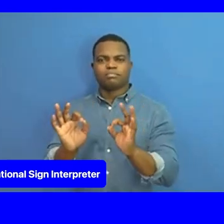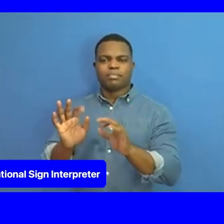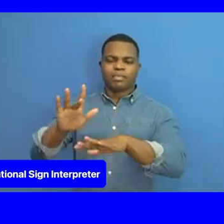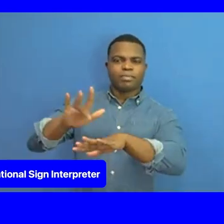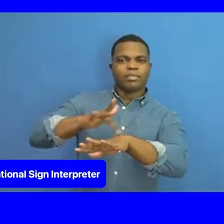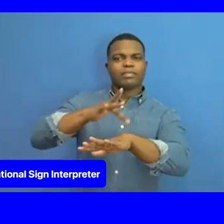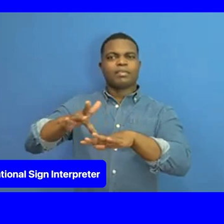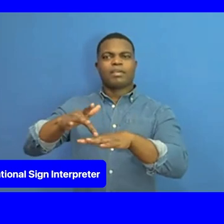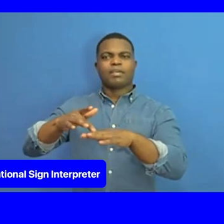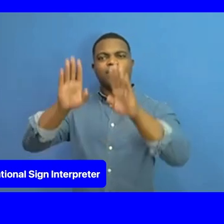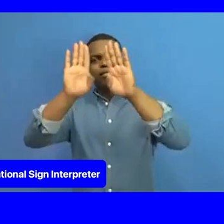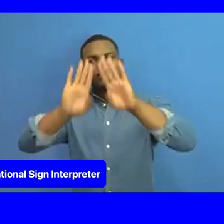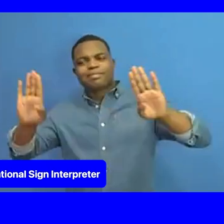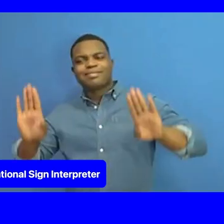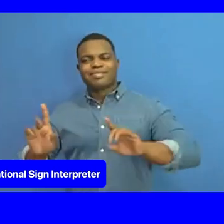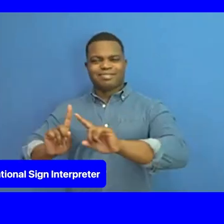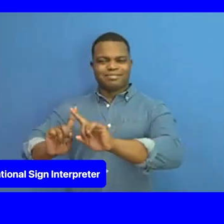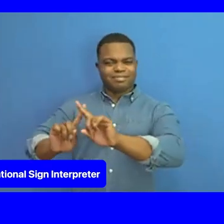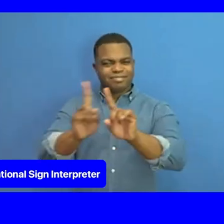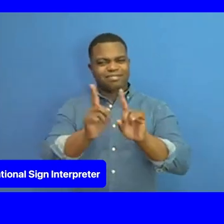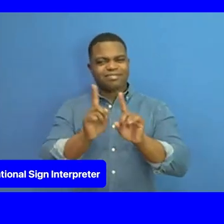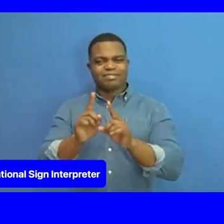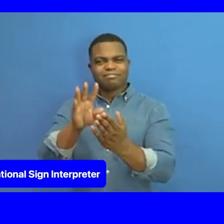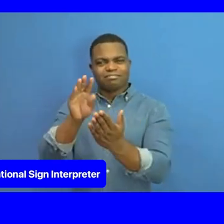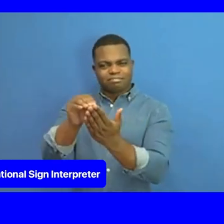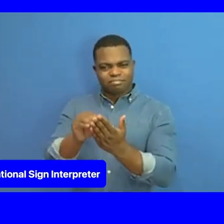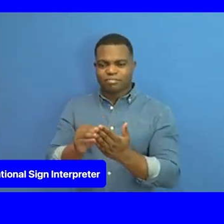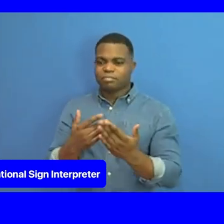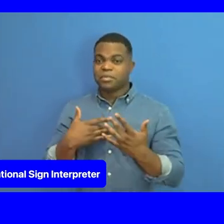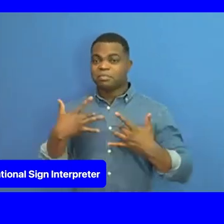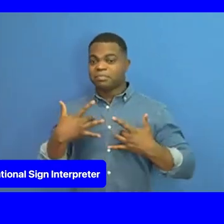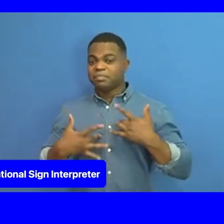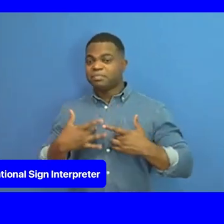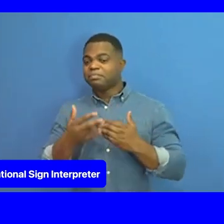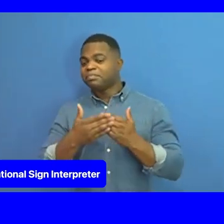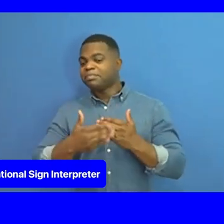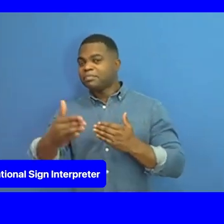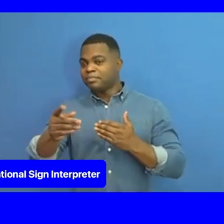of your collaborative work and I hope to see this action grow towards new synergies,